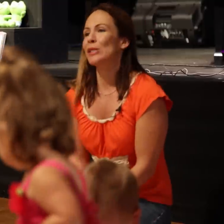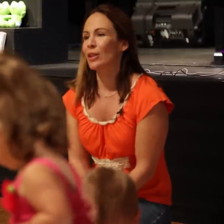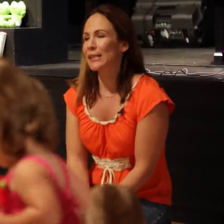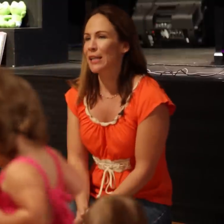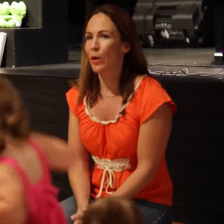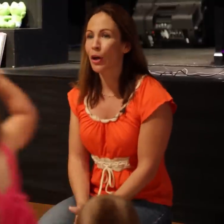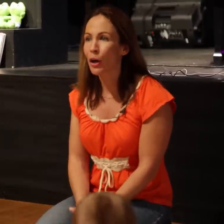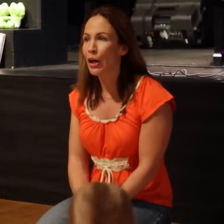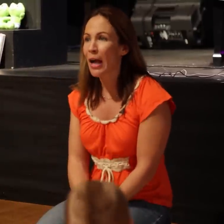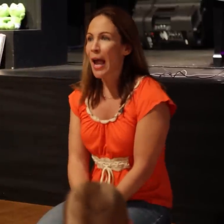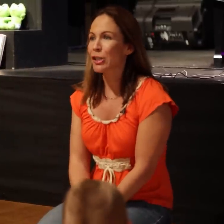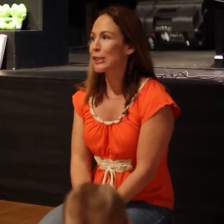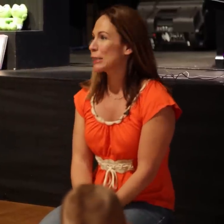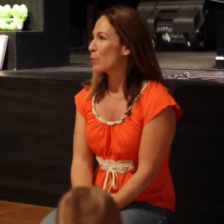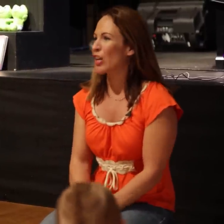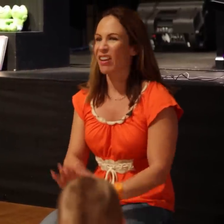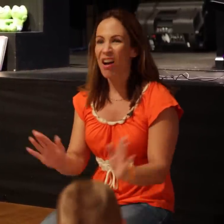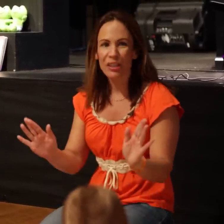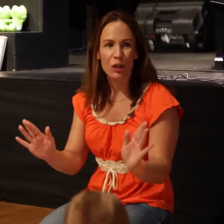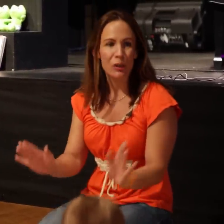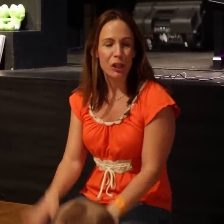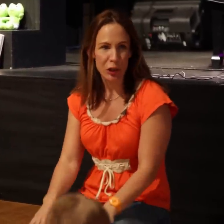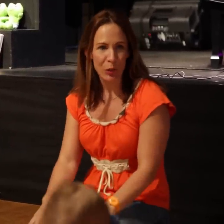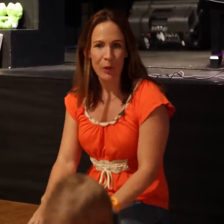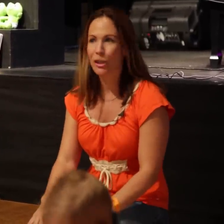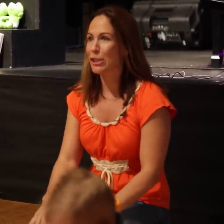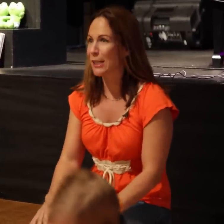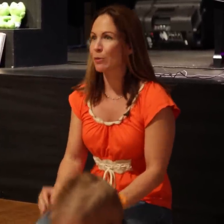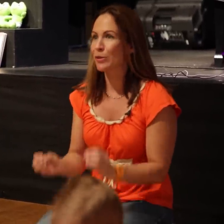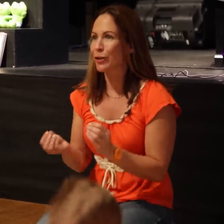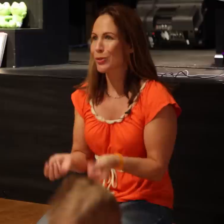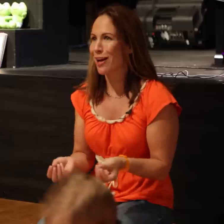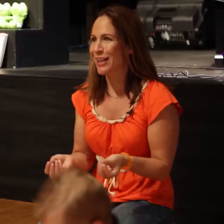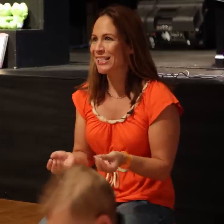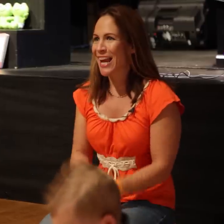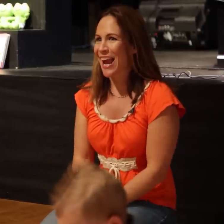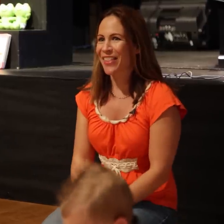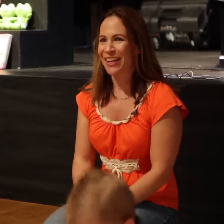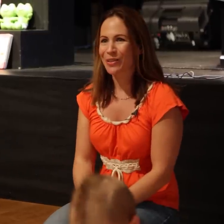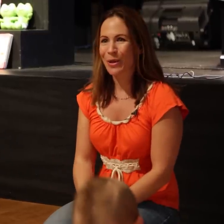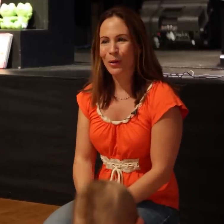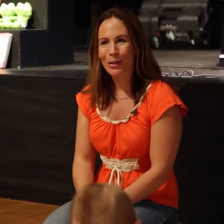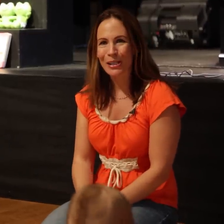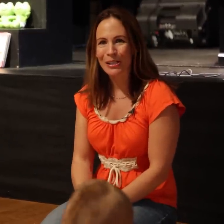so we started signing with her and she didn't communicate at all until she was two, and when she did, it was first with signs and then with words.